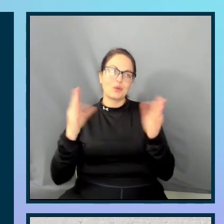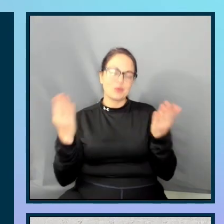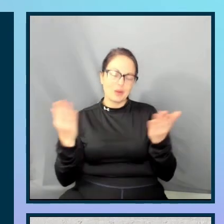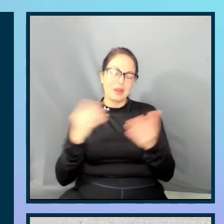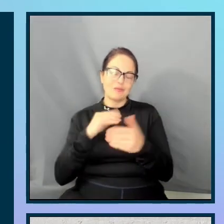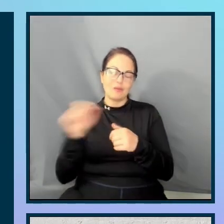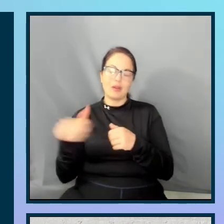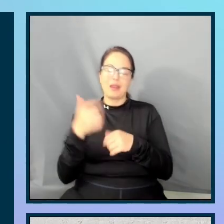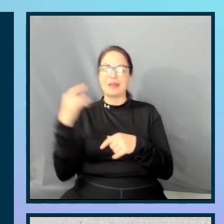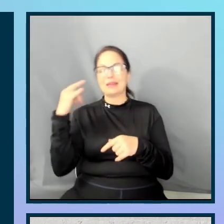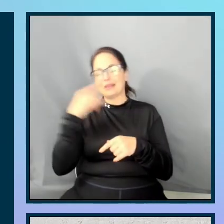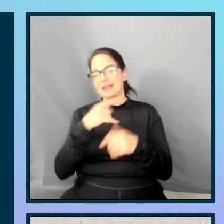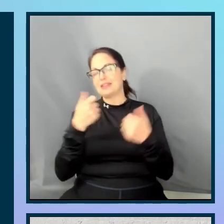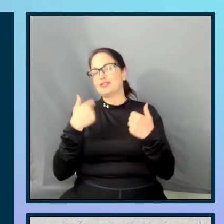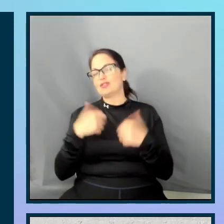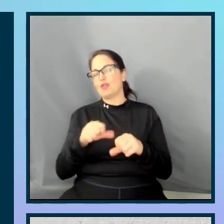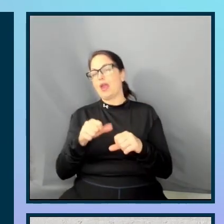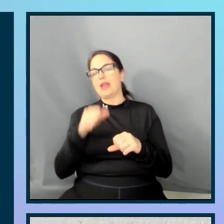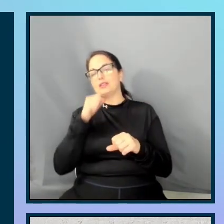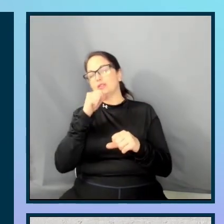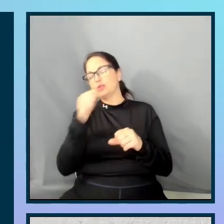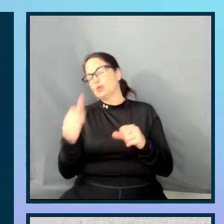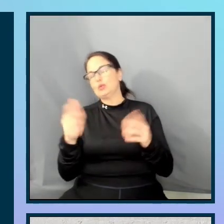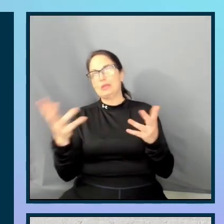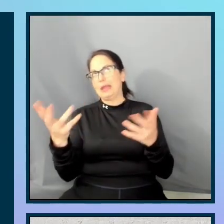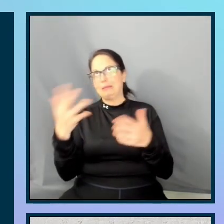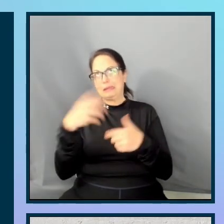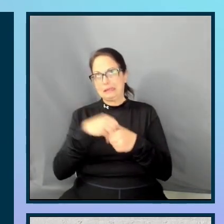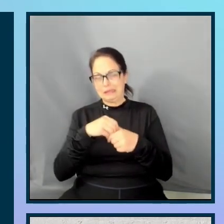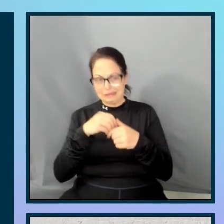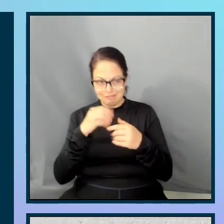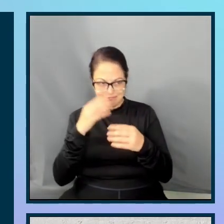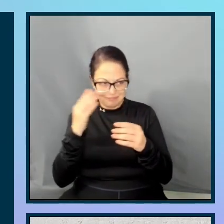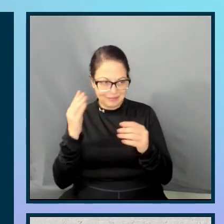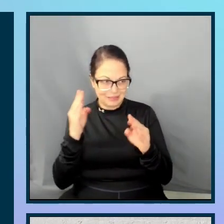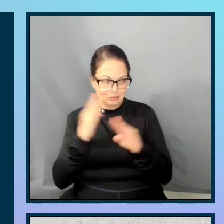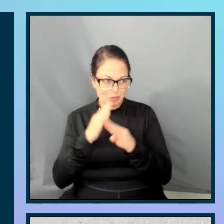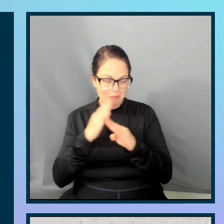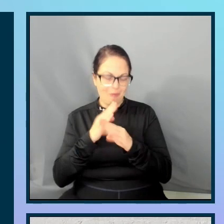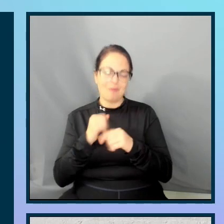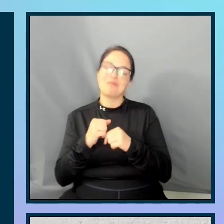trying to get out of trouble. When I was younger, in about the fourth grade,